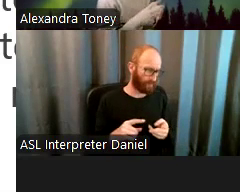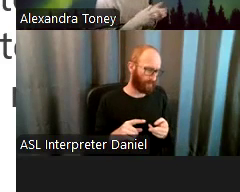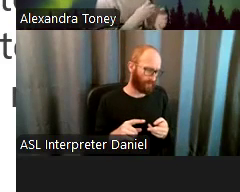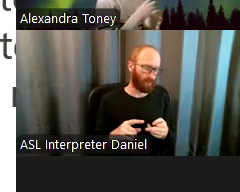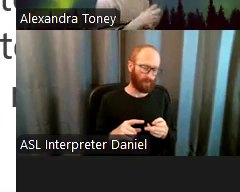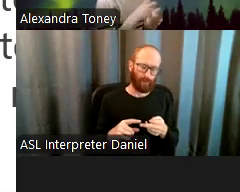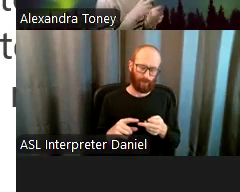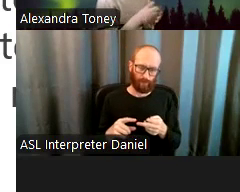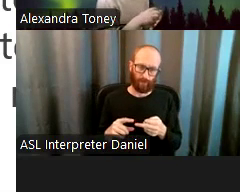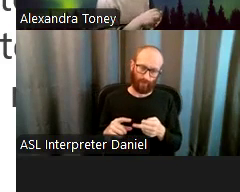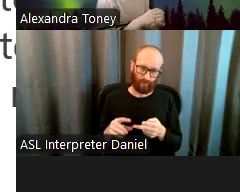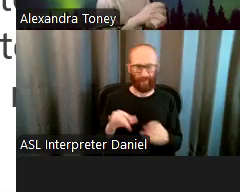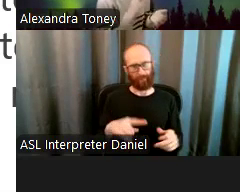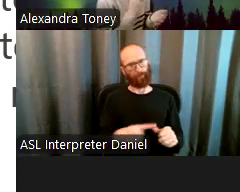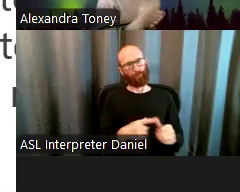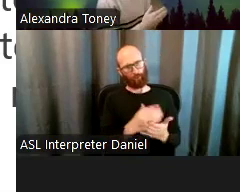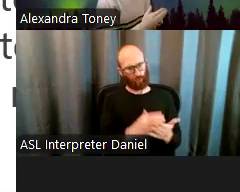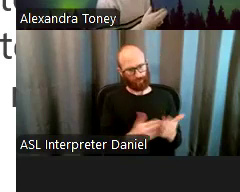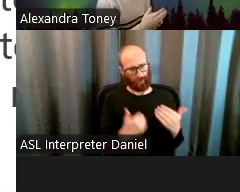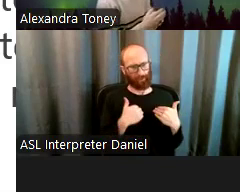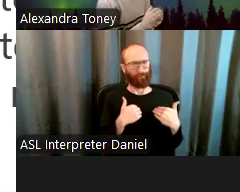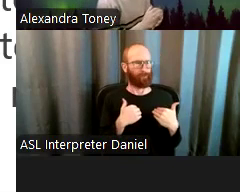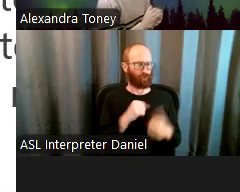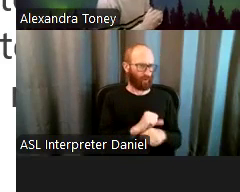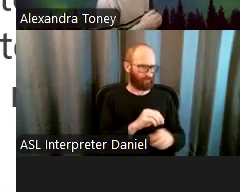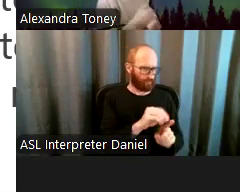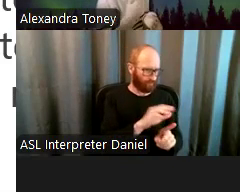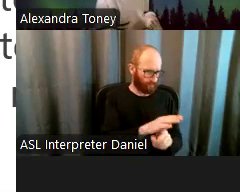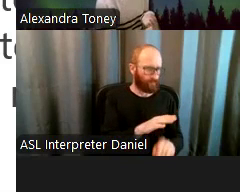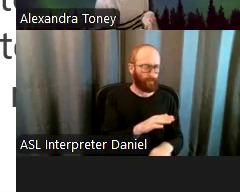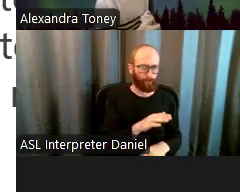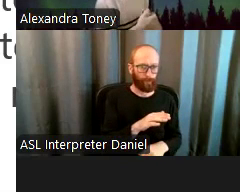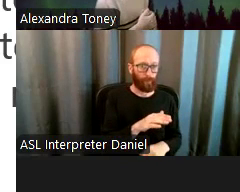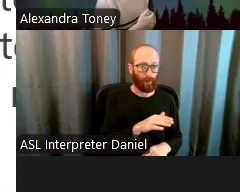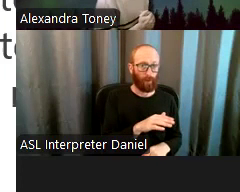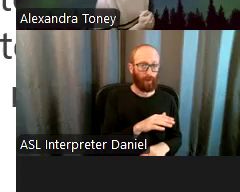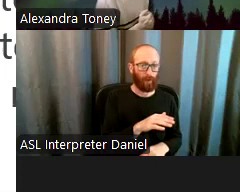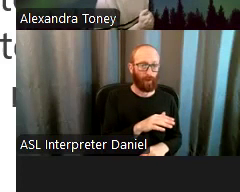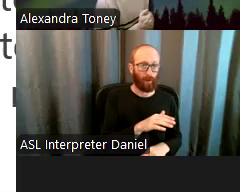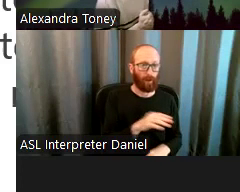exploration and experience count for that first CTE core, but it also counts for a